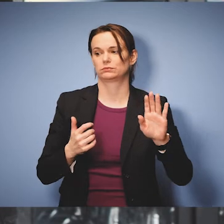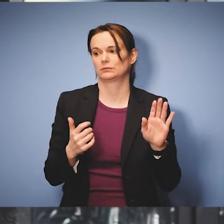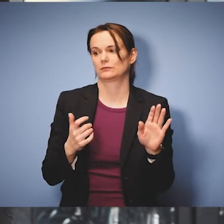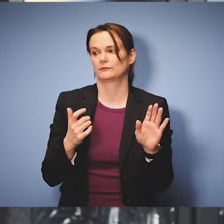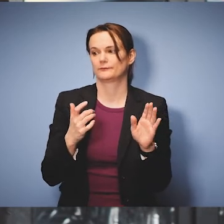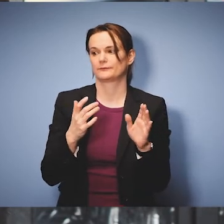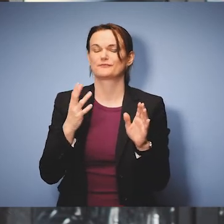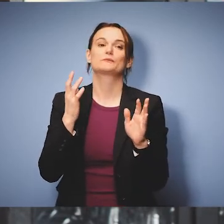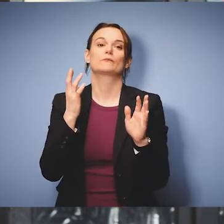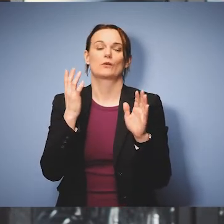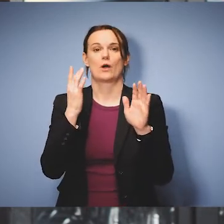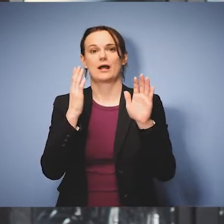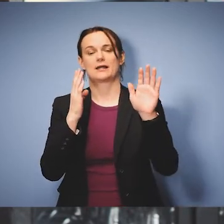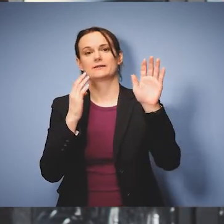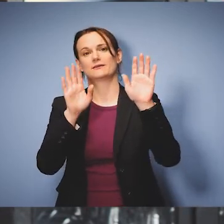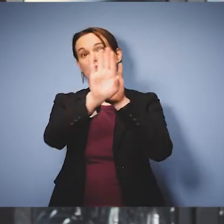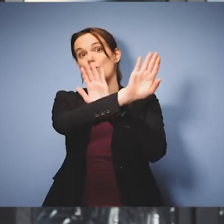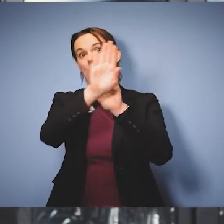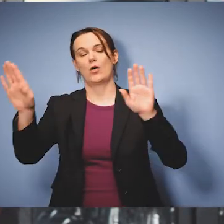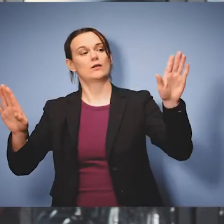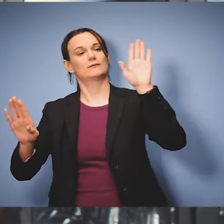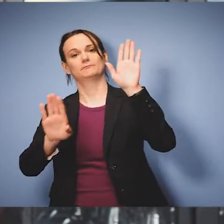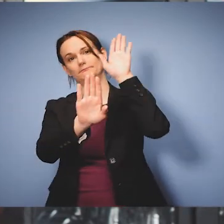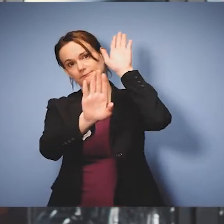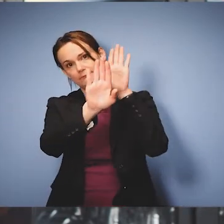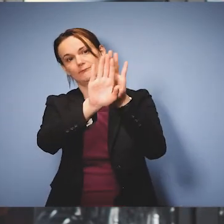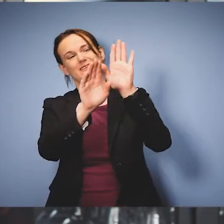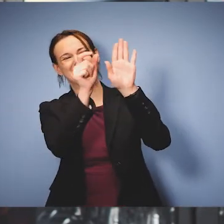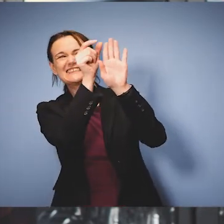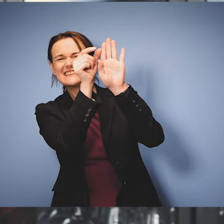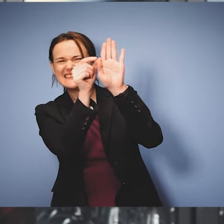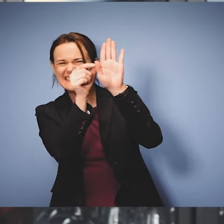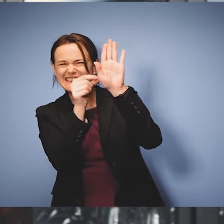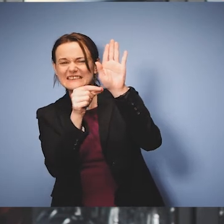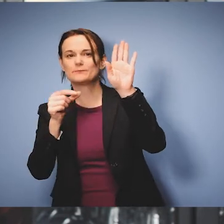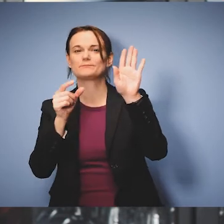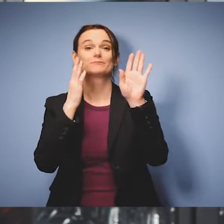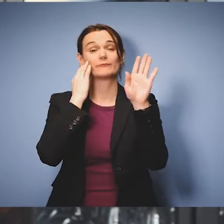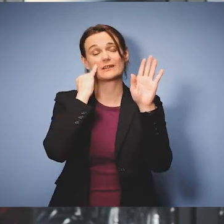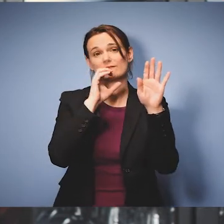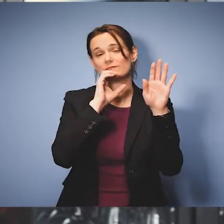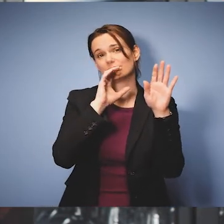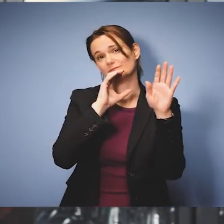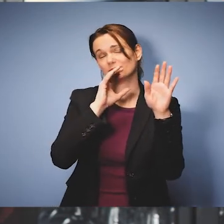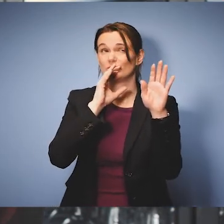to make sure that the trim meets the wall. Again, a lot of dry wall especially in homes that are anywhere older than a year